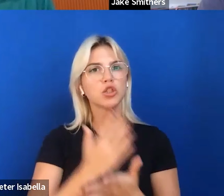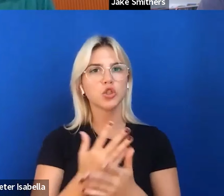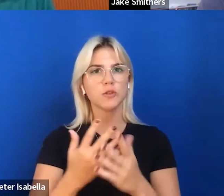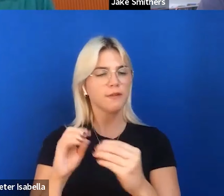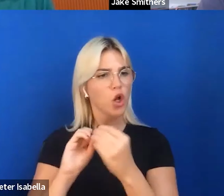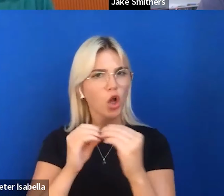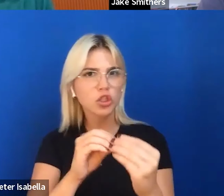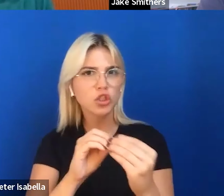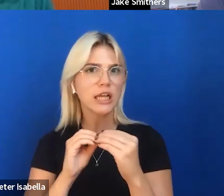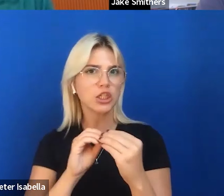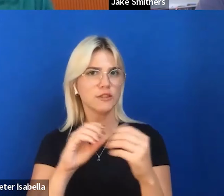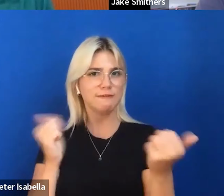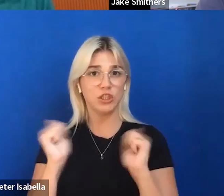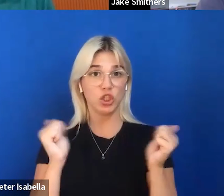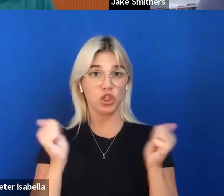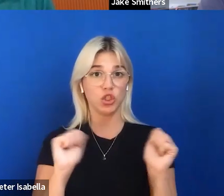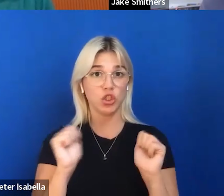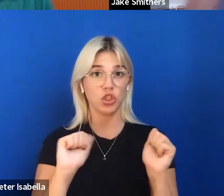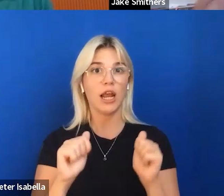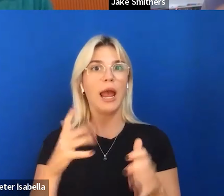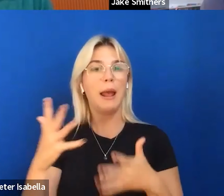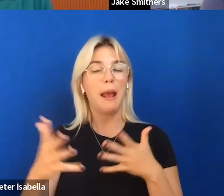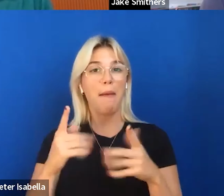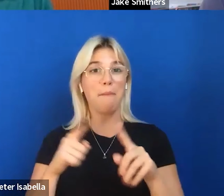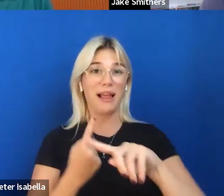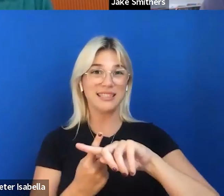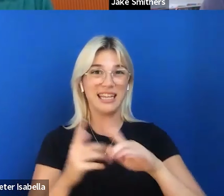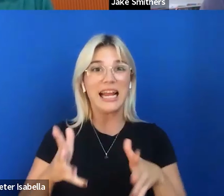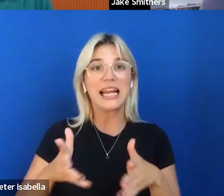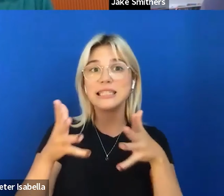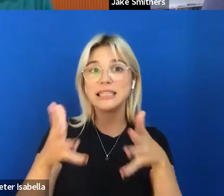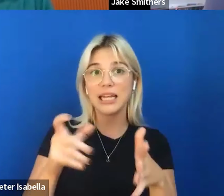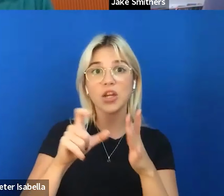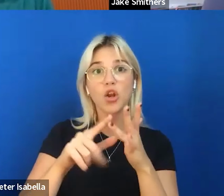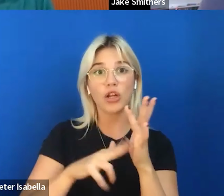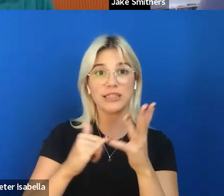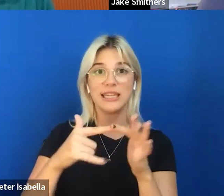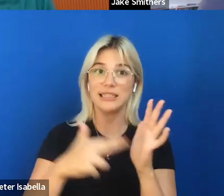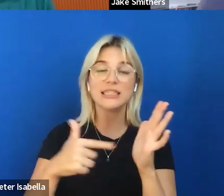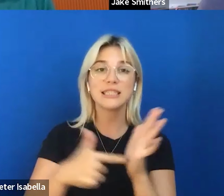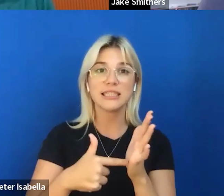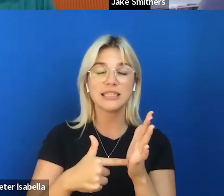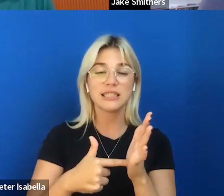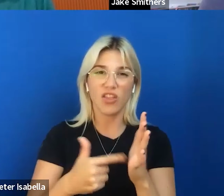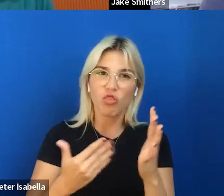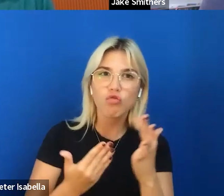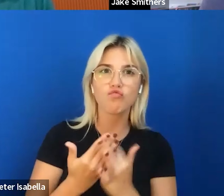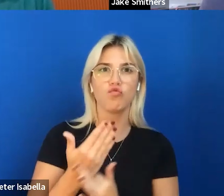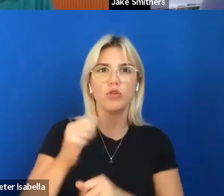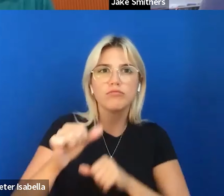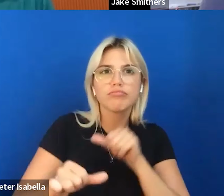exercised and consent has been given throughout the project. We'll go through things like support material